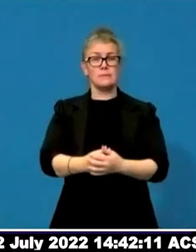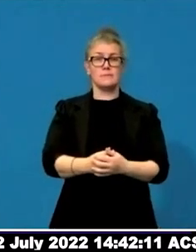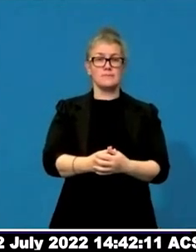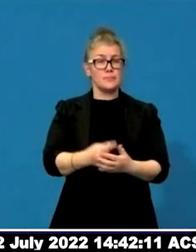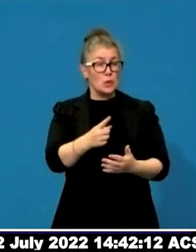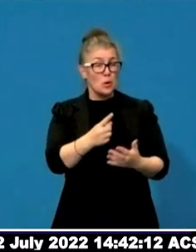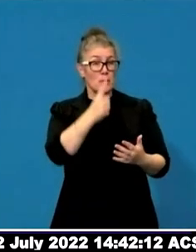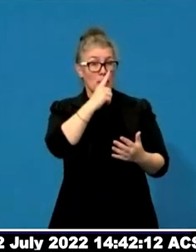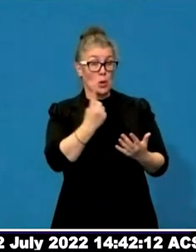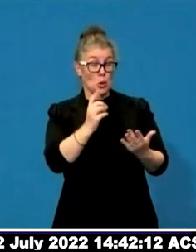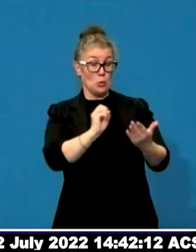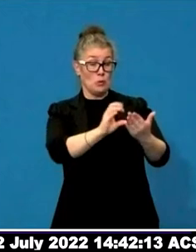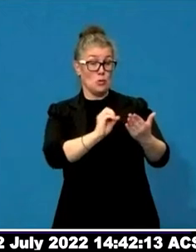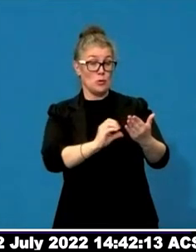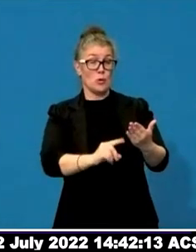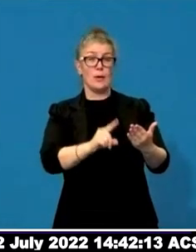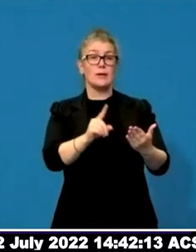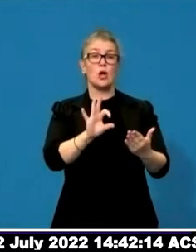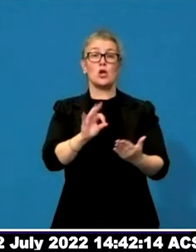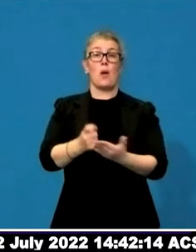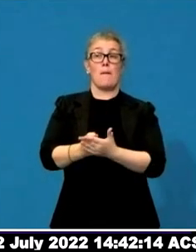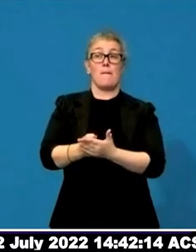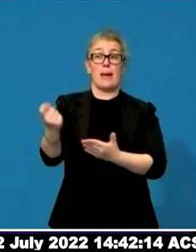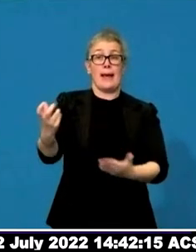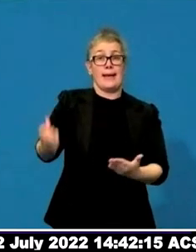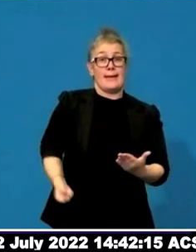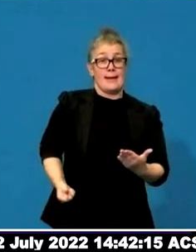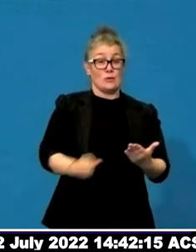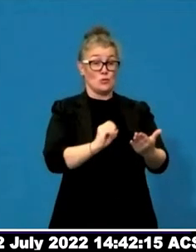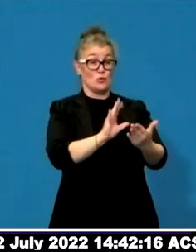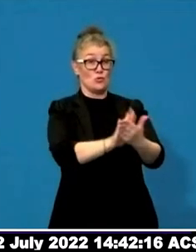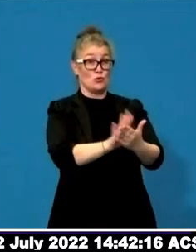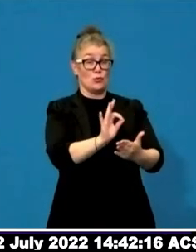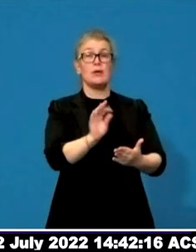and resources are not being paid to do that. That's a mutual support group? No. Correct.